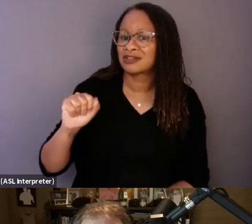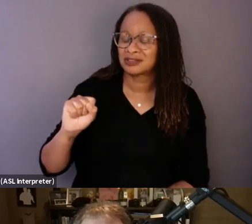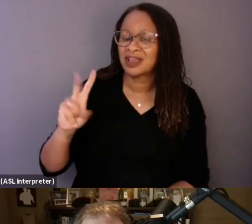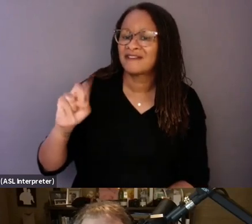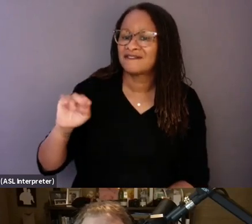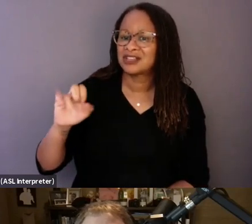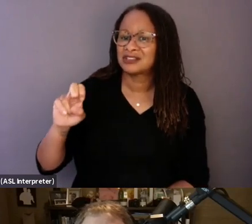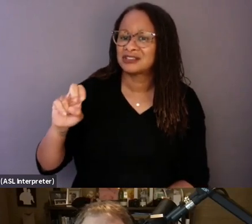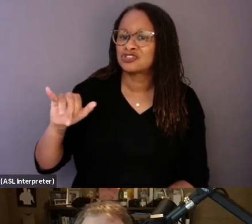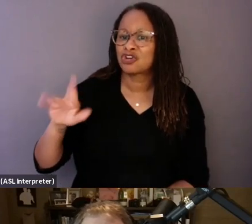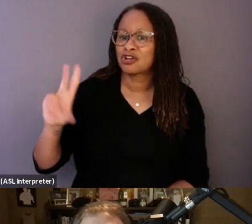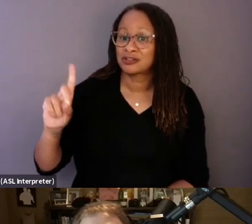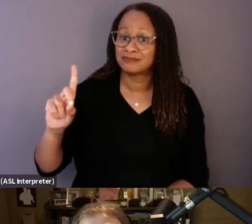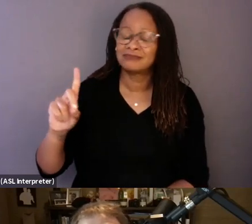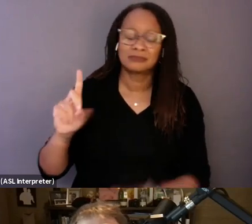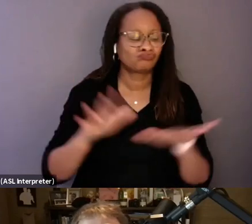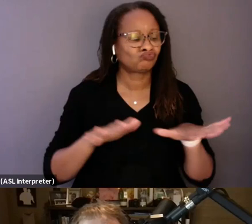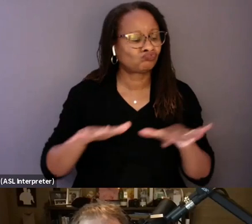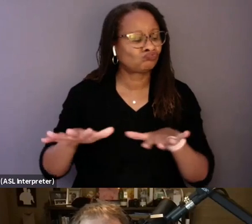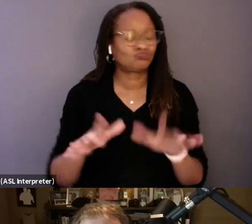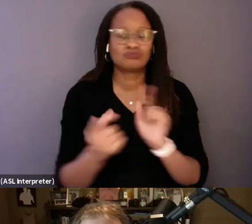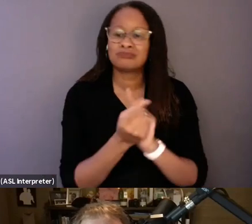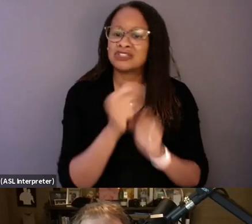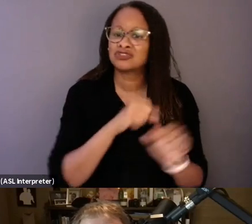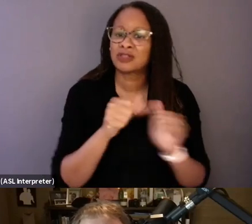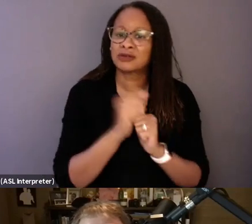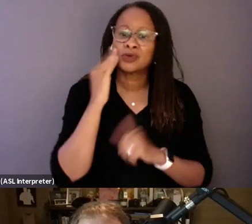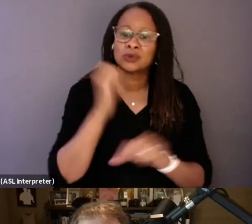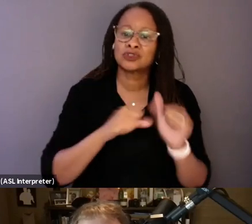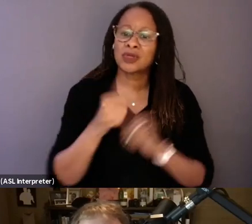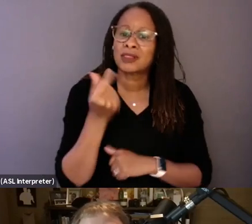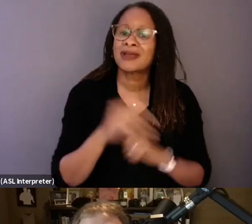And that really was a special few days